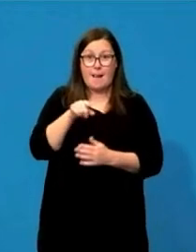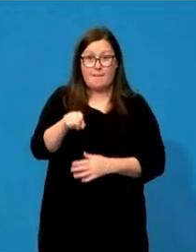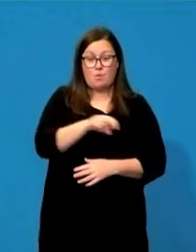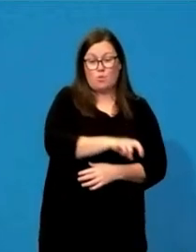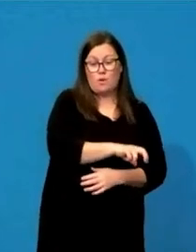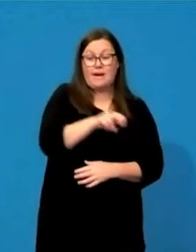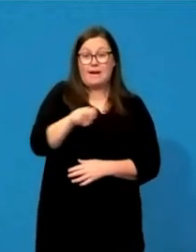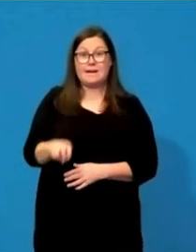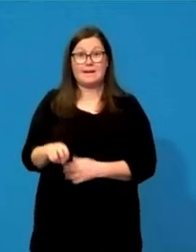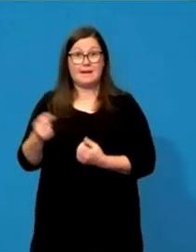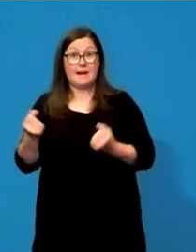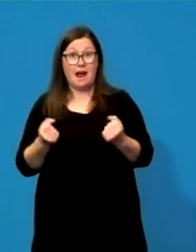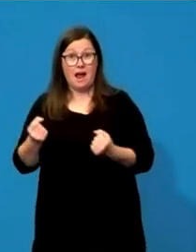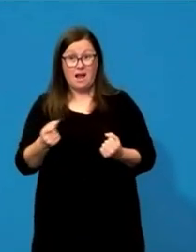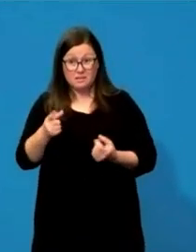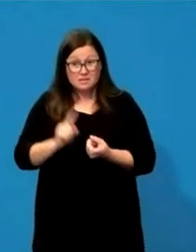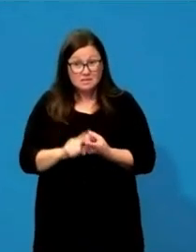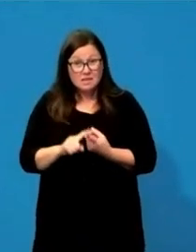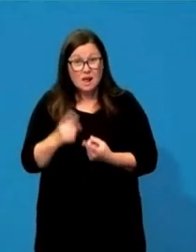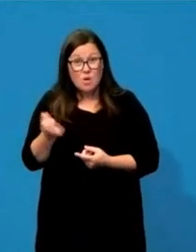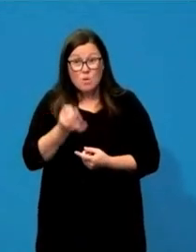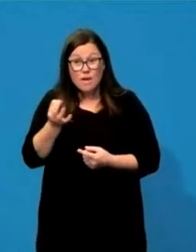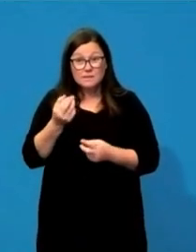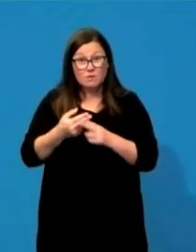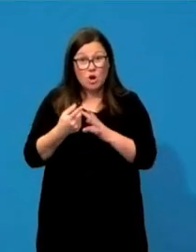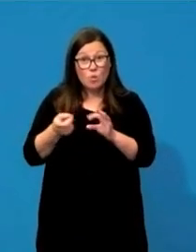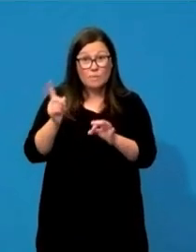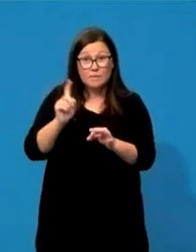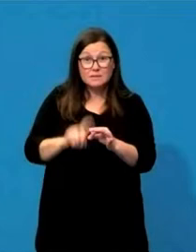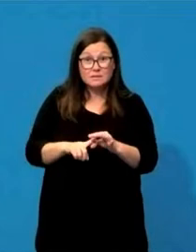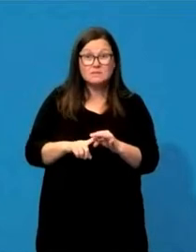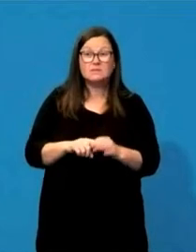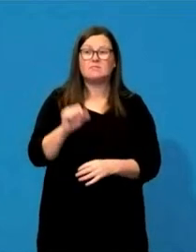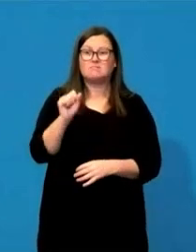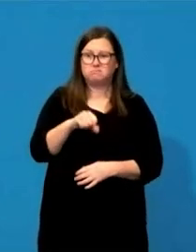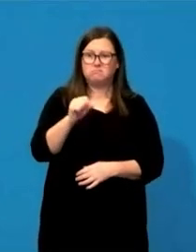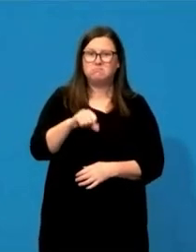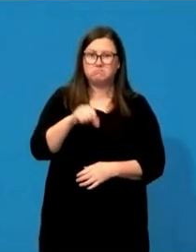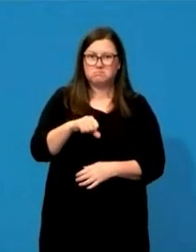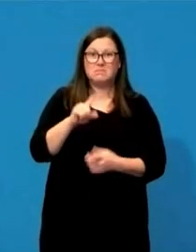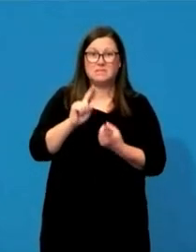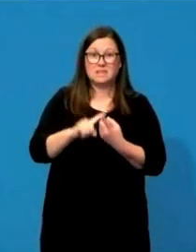Yeah, still coming over from overseas. But I don't know.